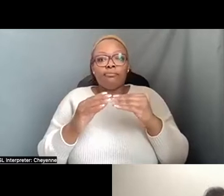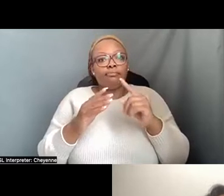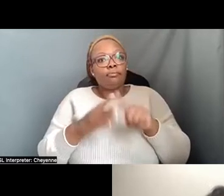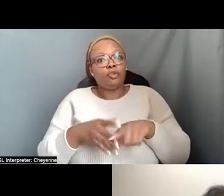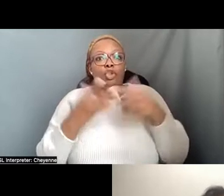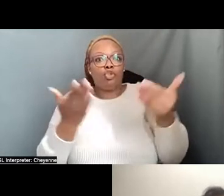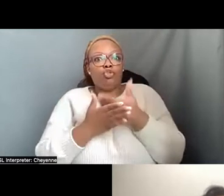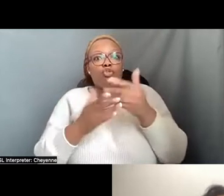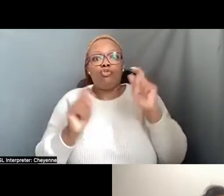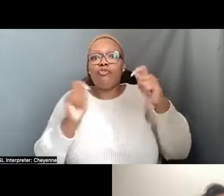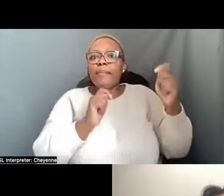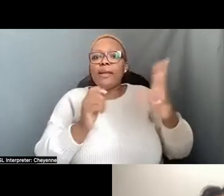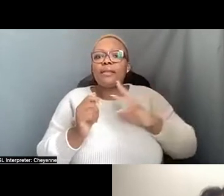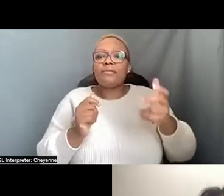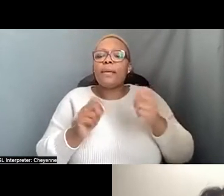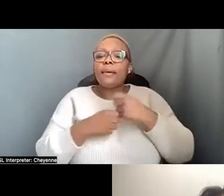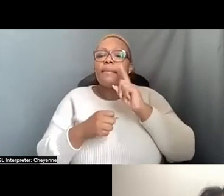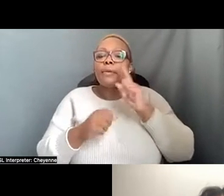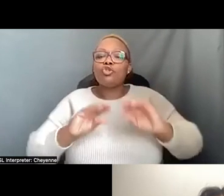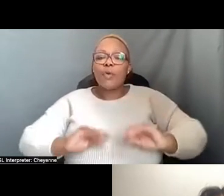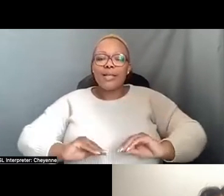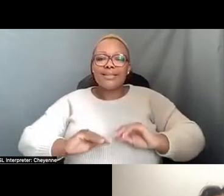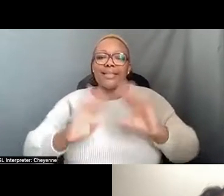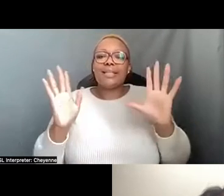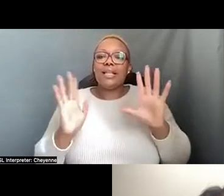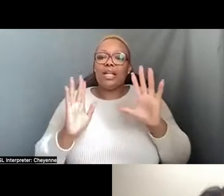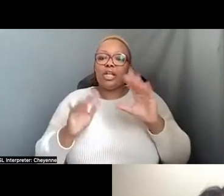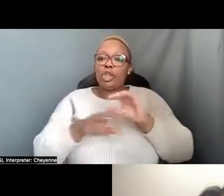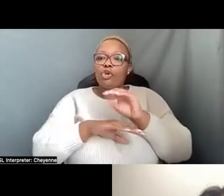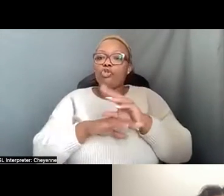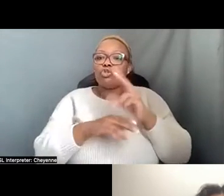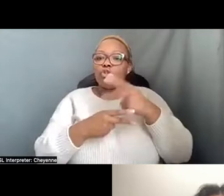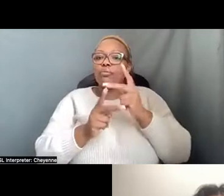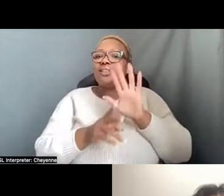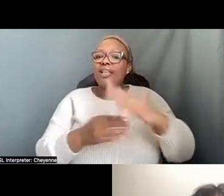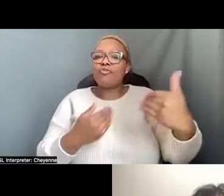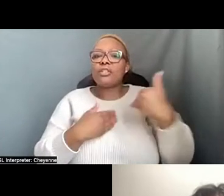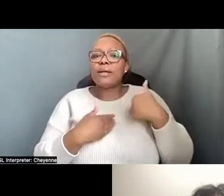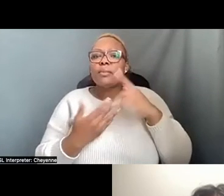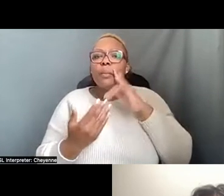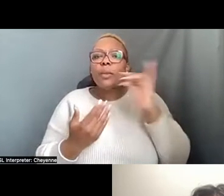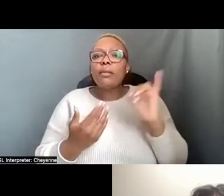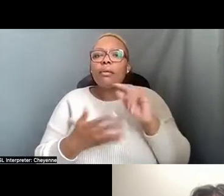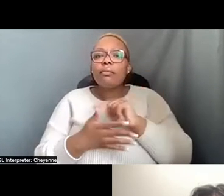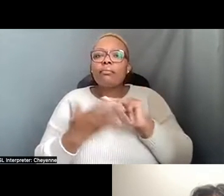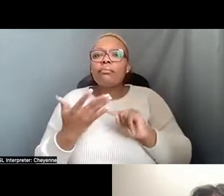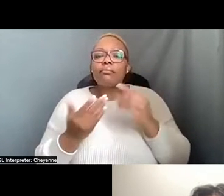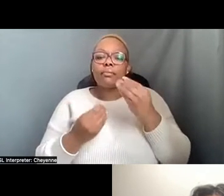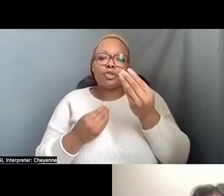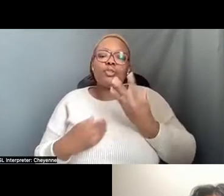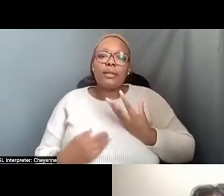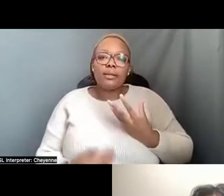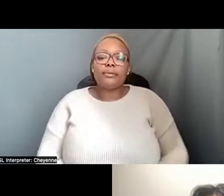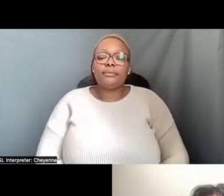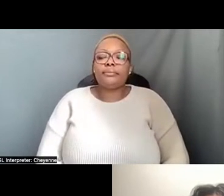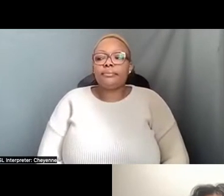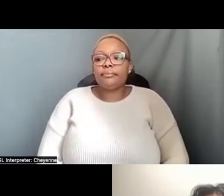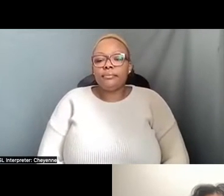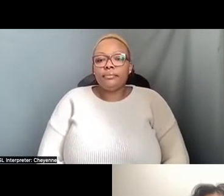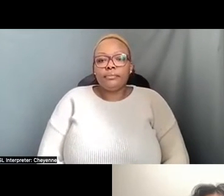But just make it really, really clear what the consulting producer's responsibilities will be.